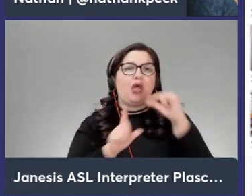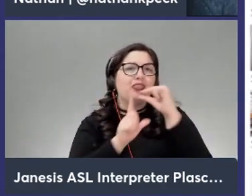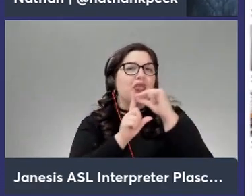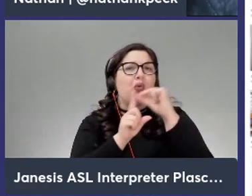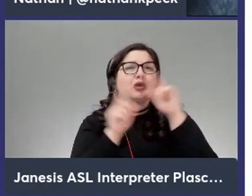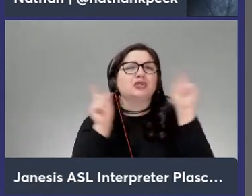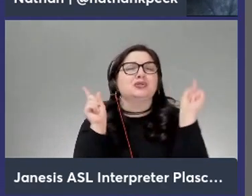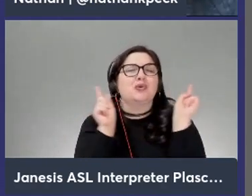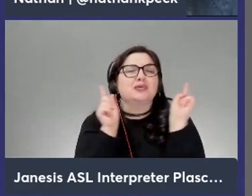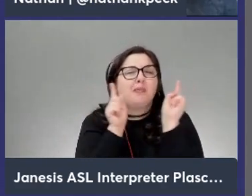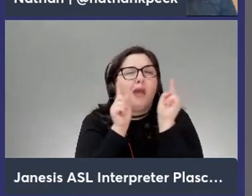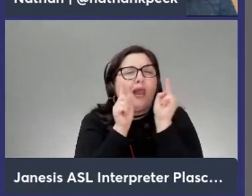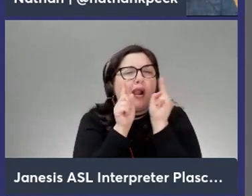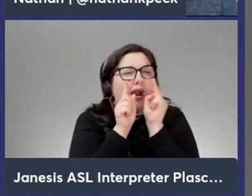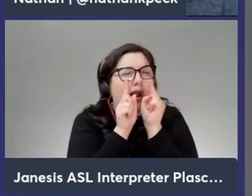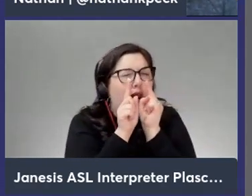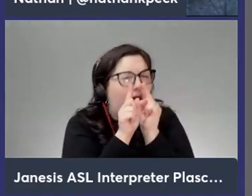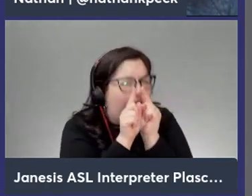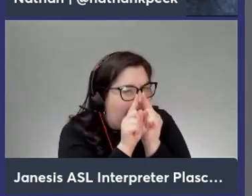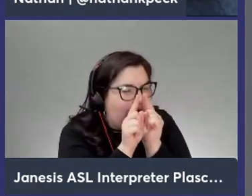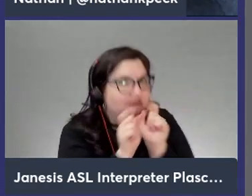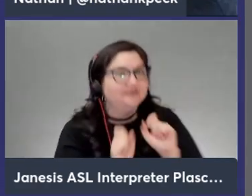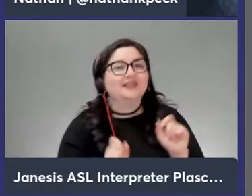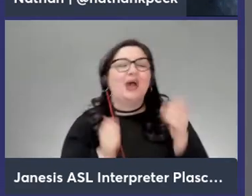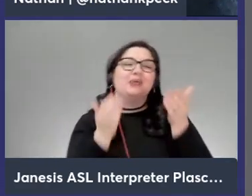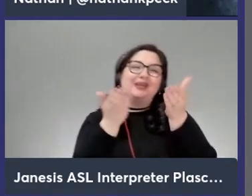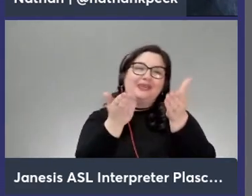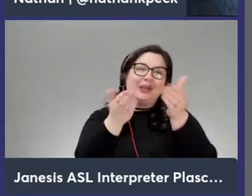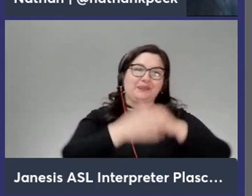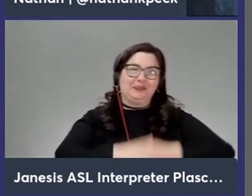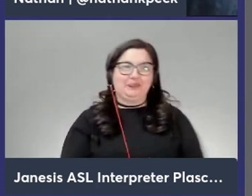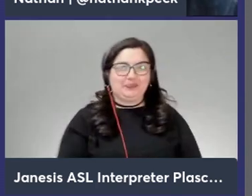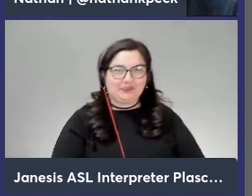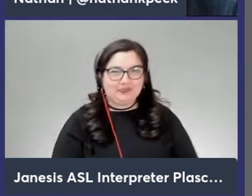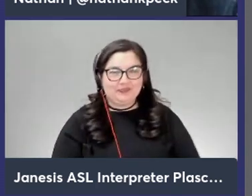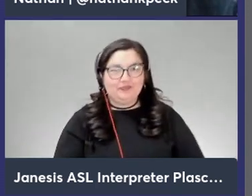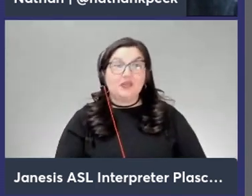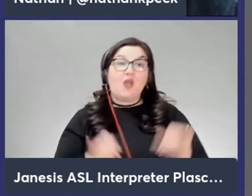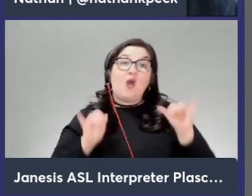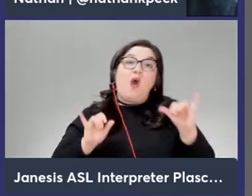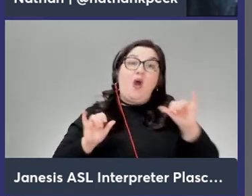on my page, okay, here we go. Okay, interesting.